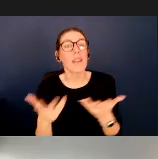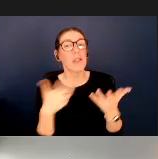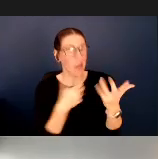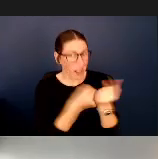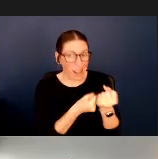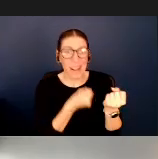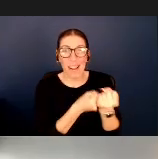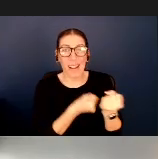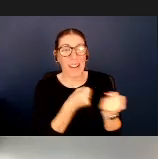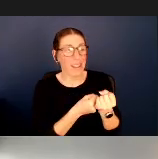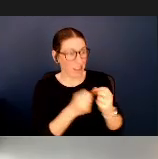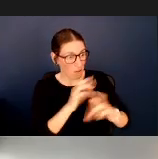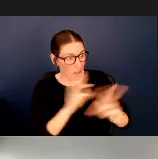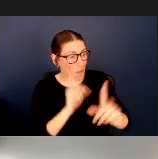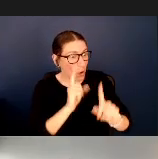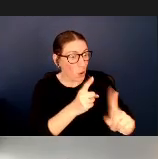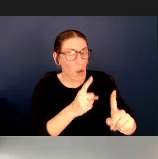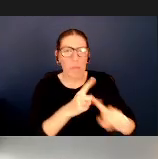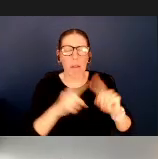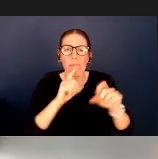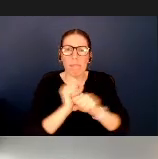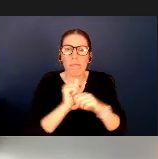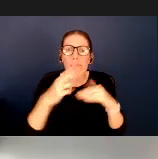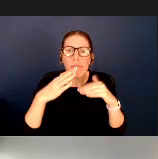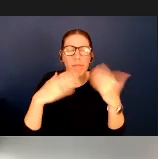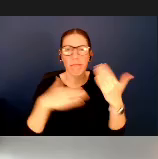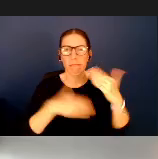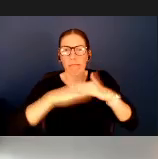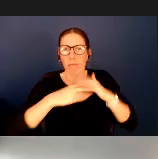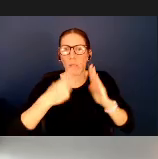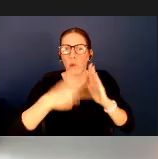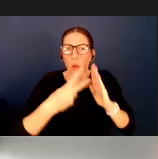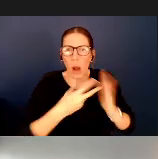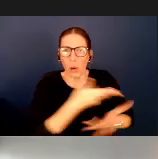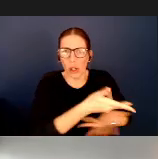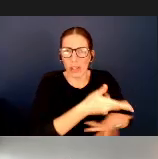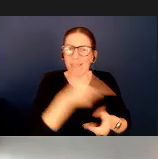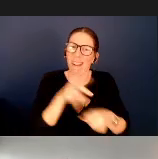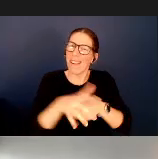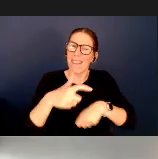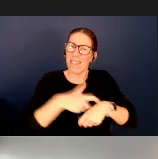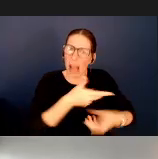hours. When I'm fighting with ODSP and housing with the two hours I'm given, I can't help them go